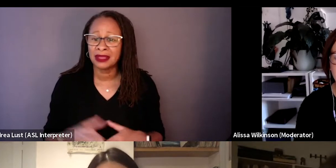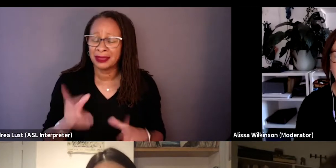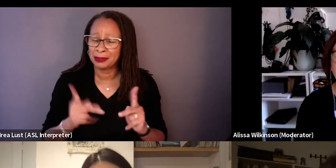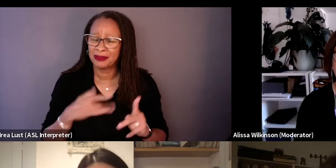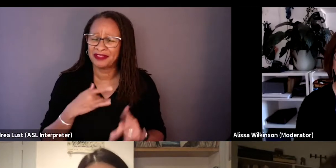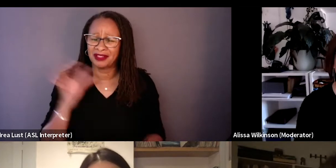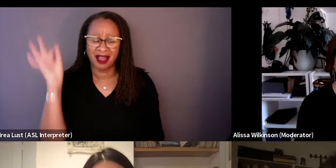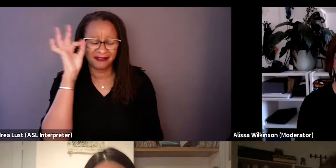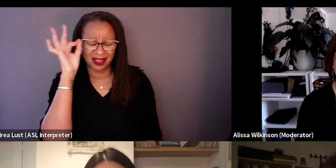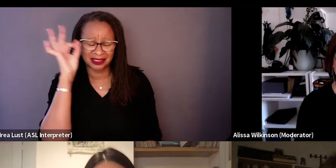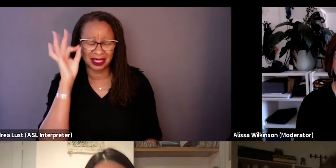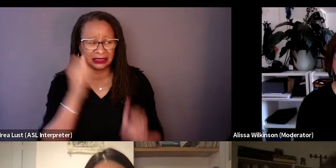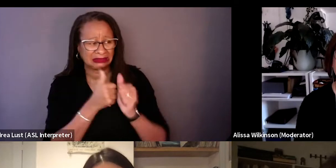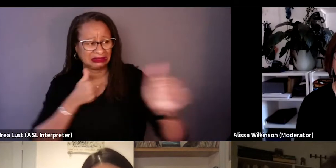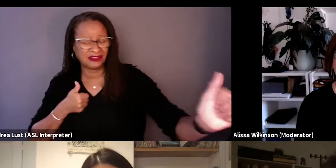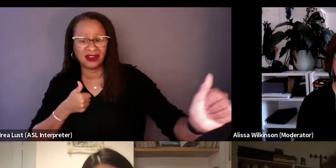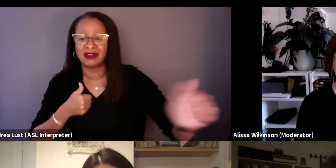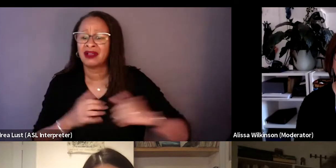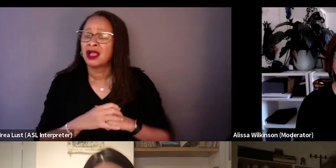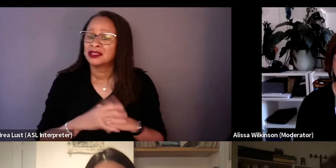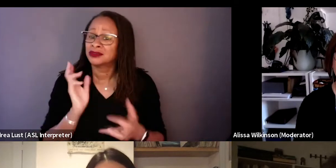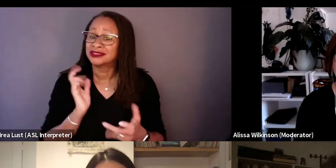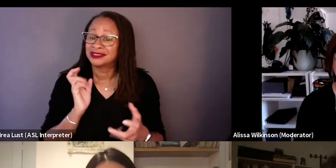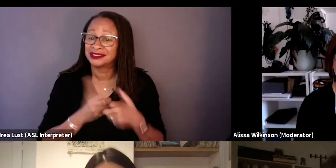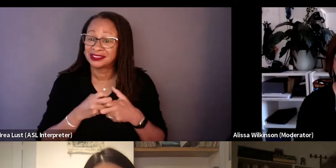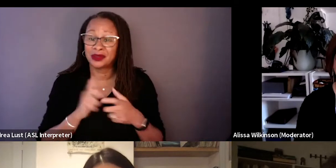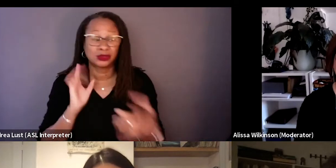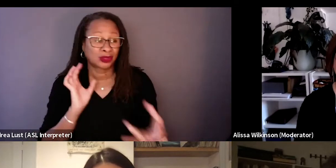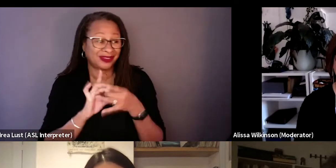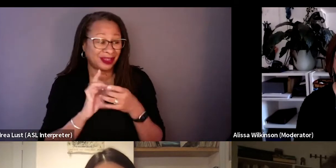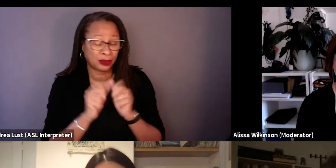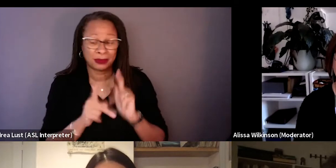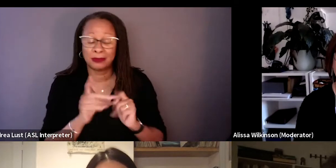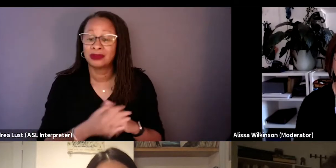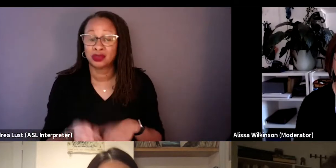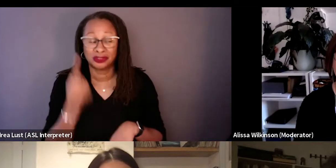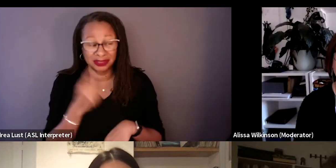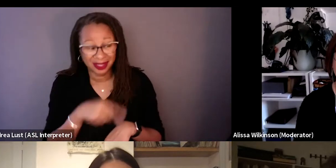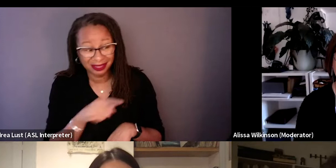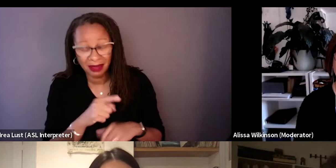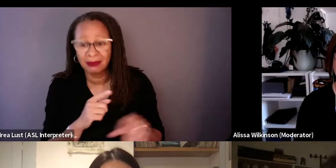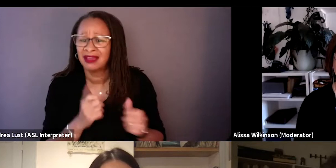so it's diff, it's very difficult to connect with the people. It's difficult to understand them. So the only way we could do that